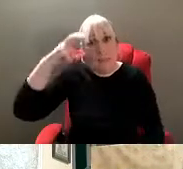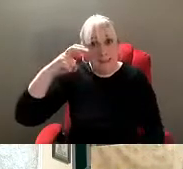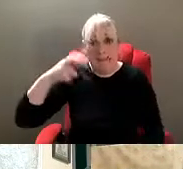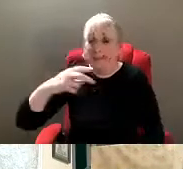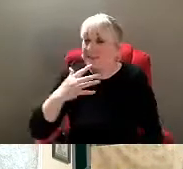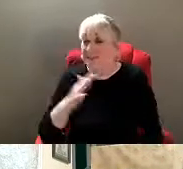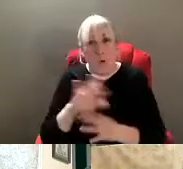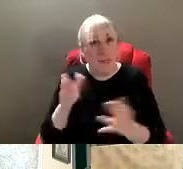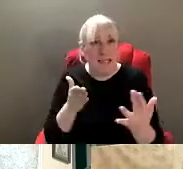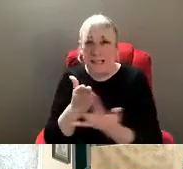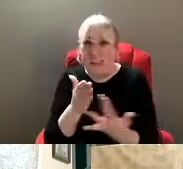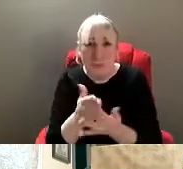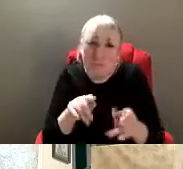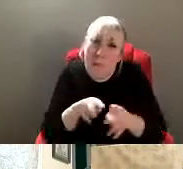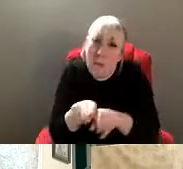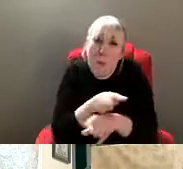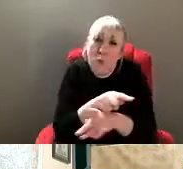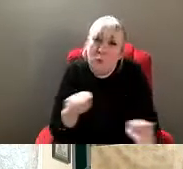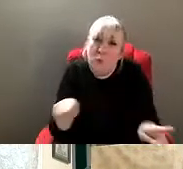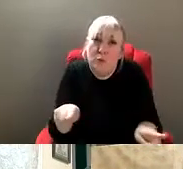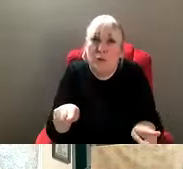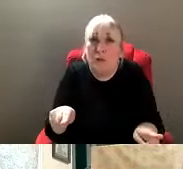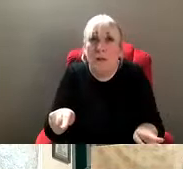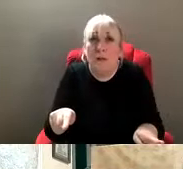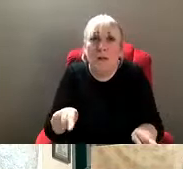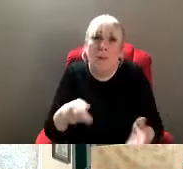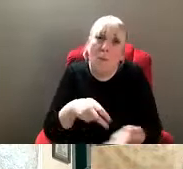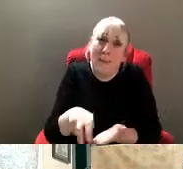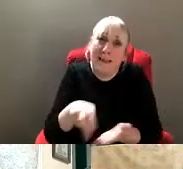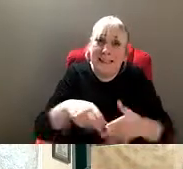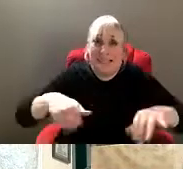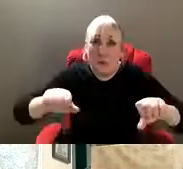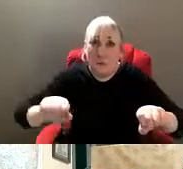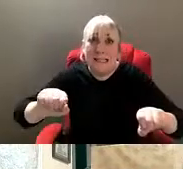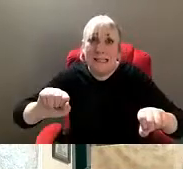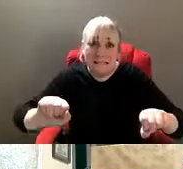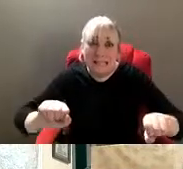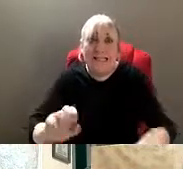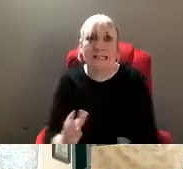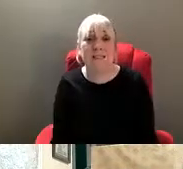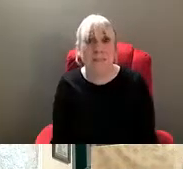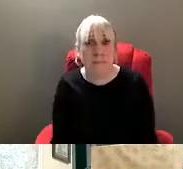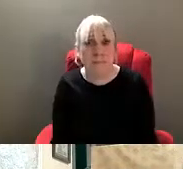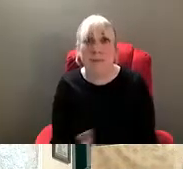for most mobility scooters limiting the green ways these disabled people can truffle